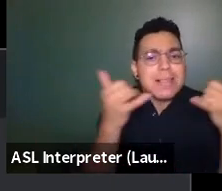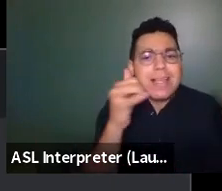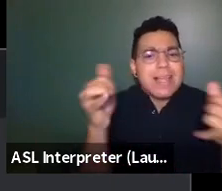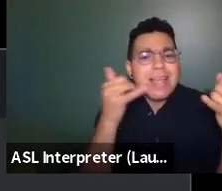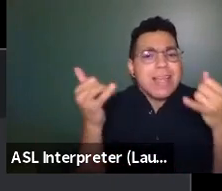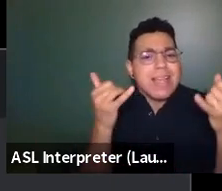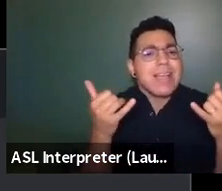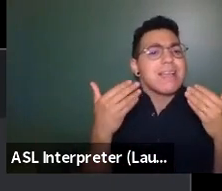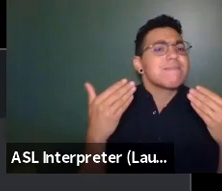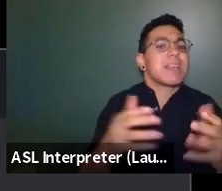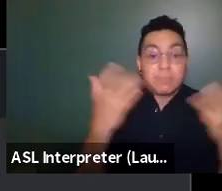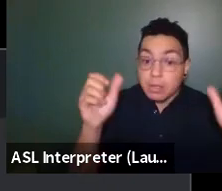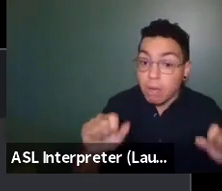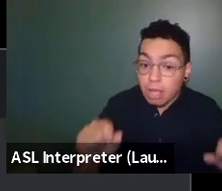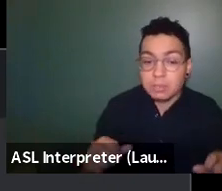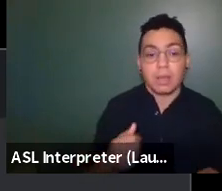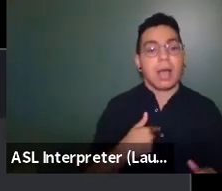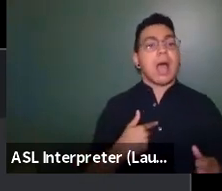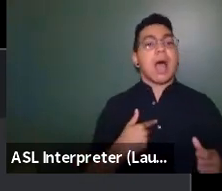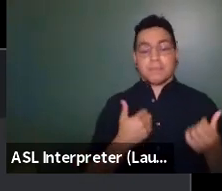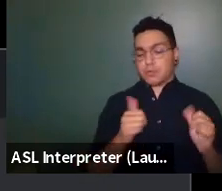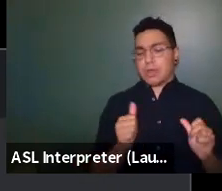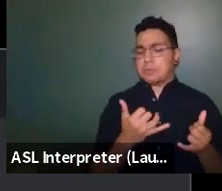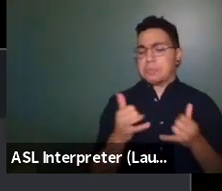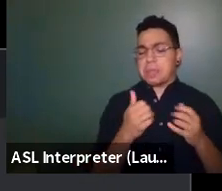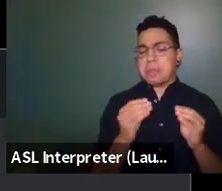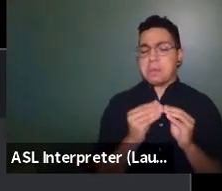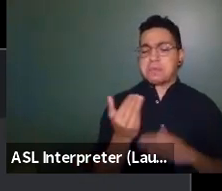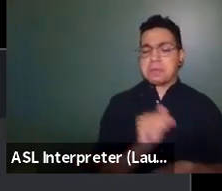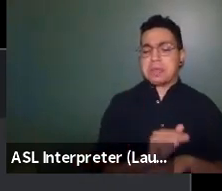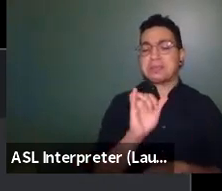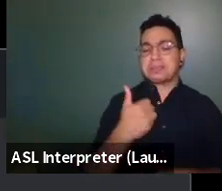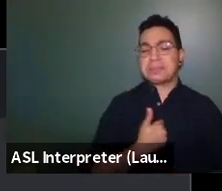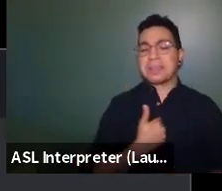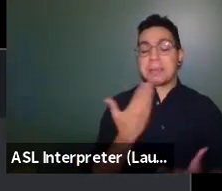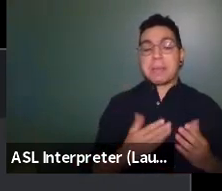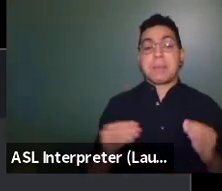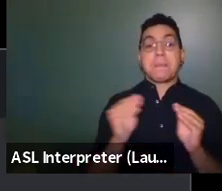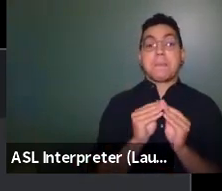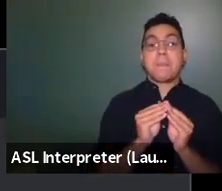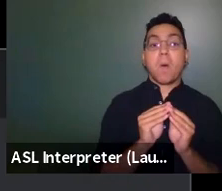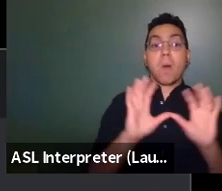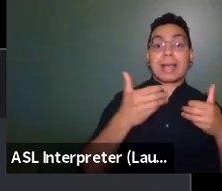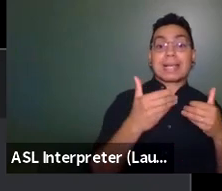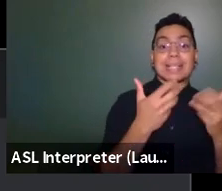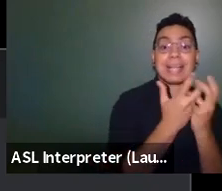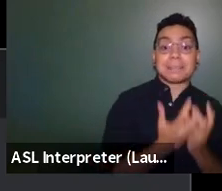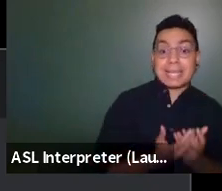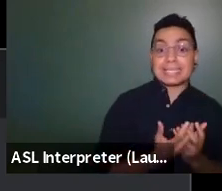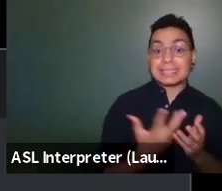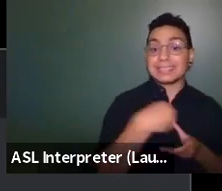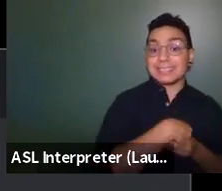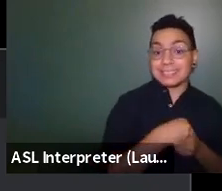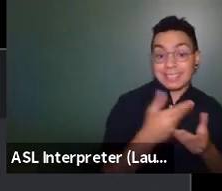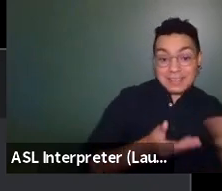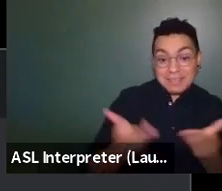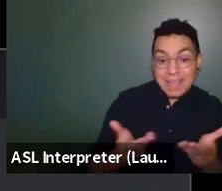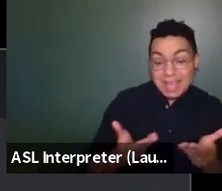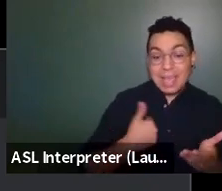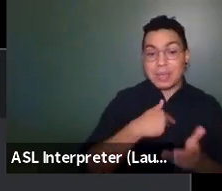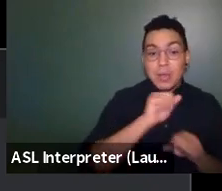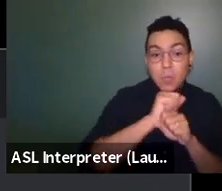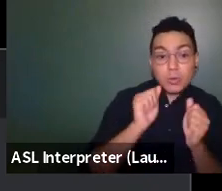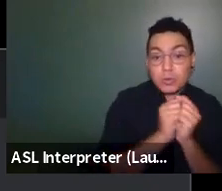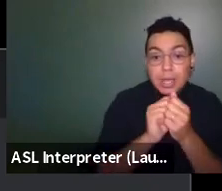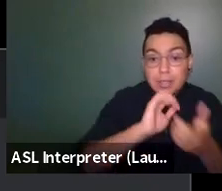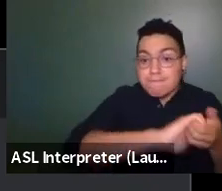ESD 101 - Jeff Crawford: So I'm going to try to play a little bit more tonight. Maybe I'll get some more classmates, Katherine. And I can work on some collaborative work or maybe I can just work on my own classroom to build tonight.